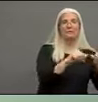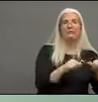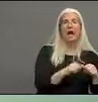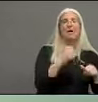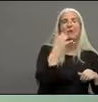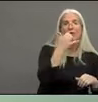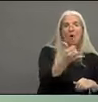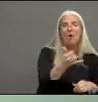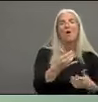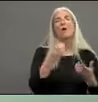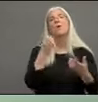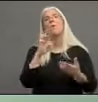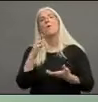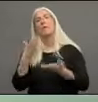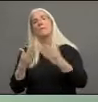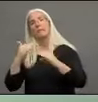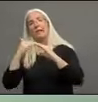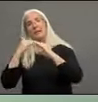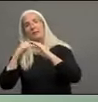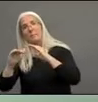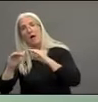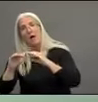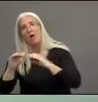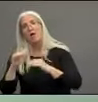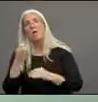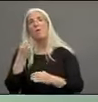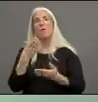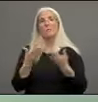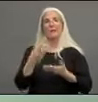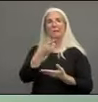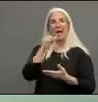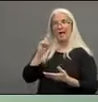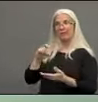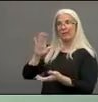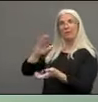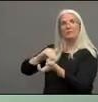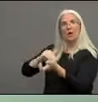also have to login to your provider portal to check your labs and results.